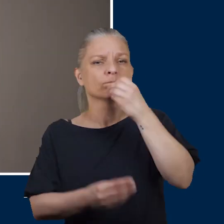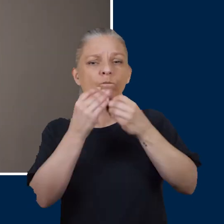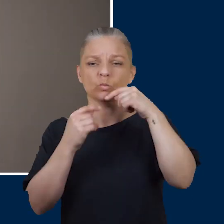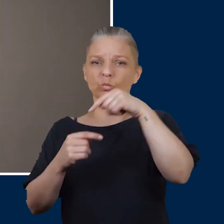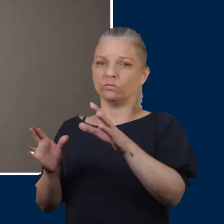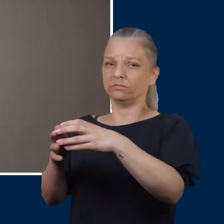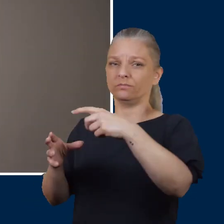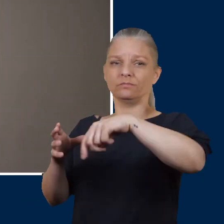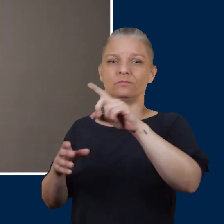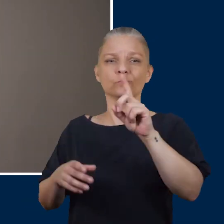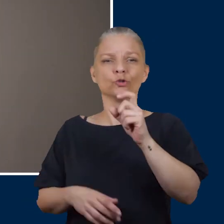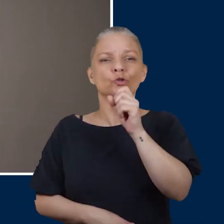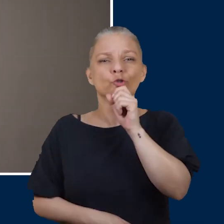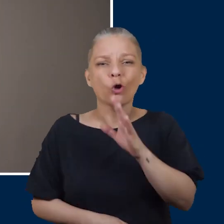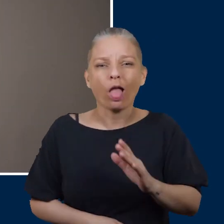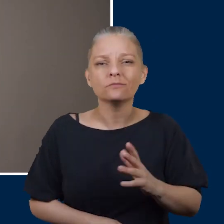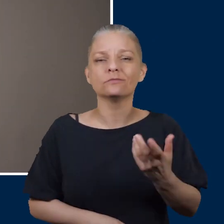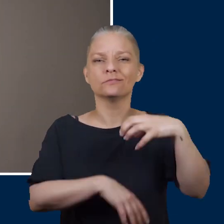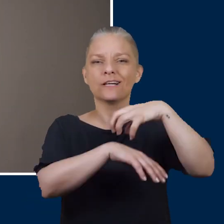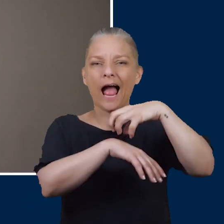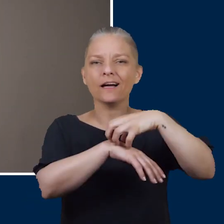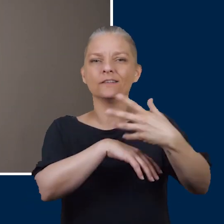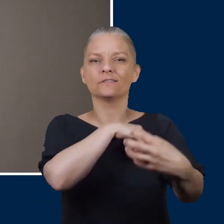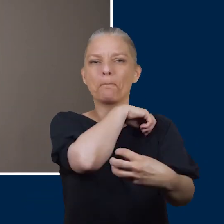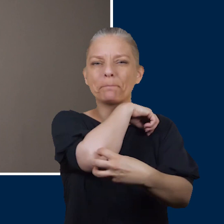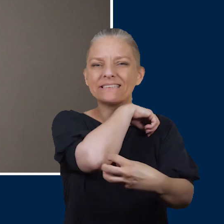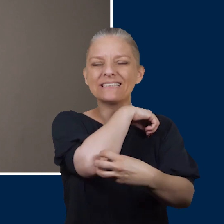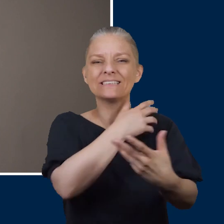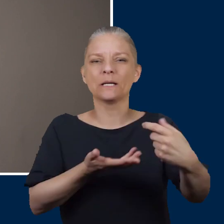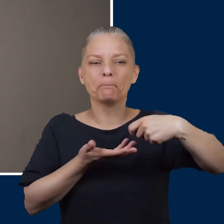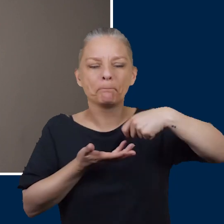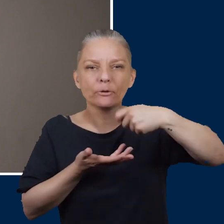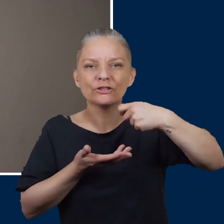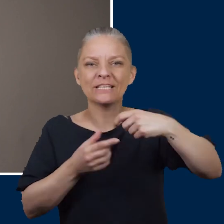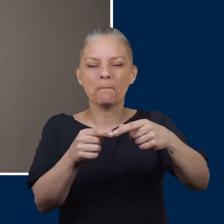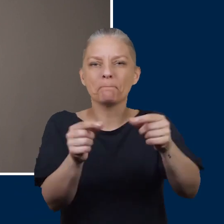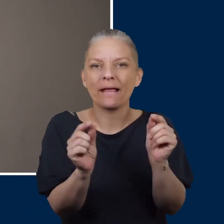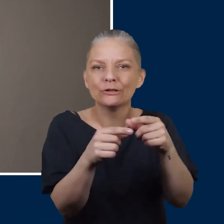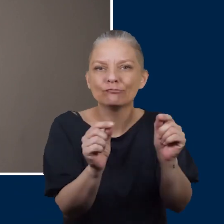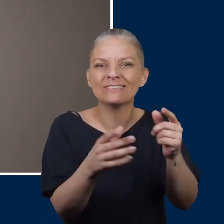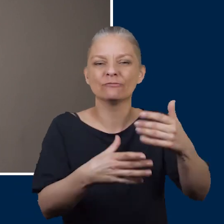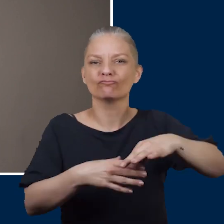Foods in this group include chocolate, cakes, biscuits, puddings, pastries and crisps.